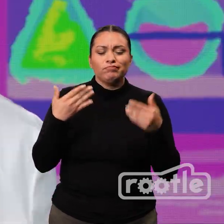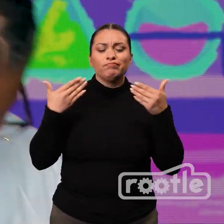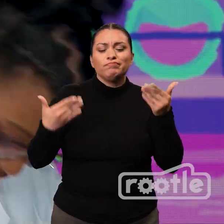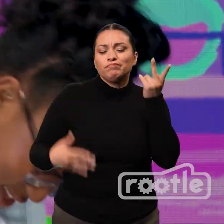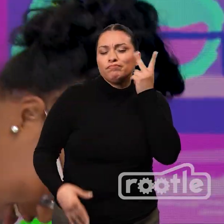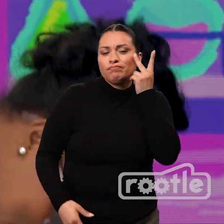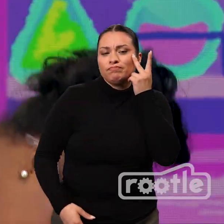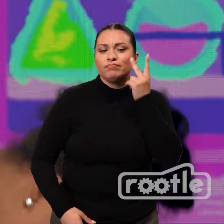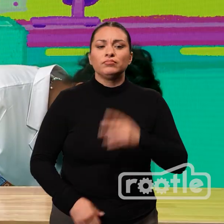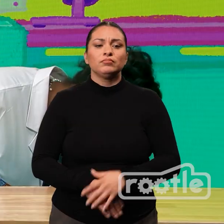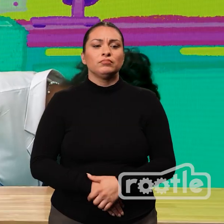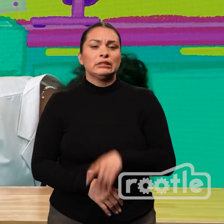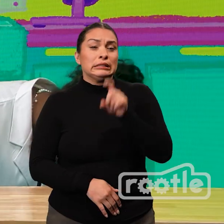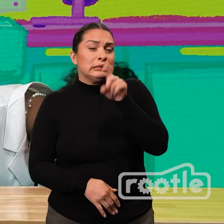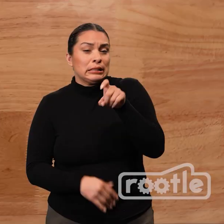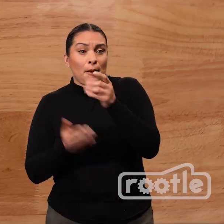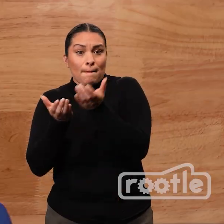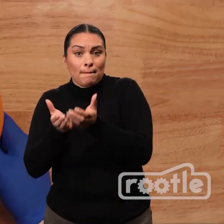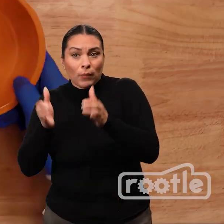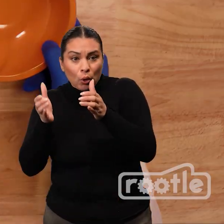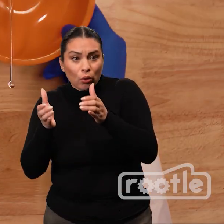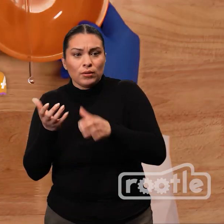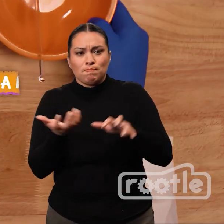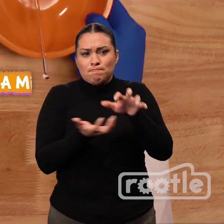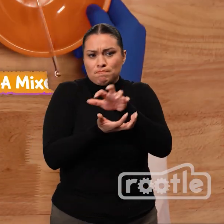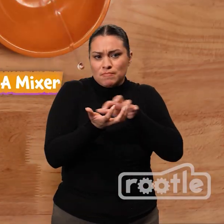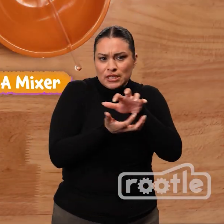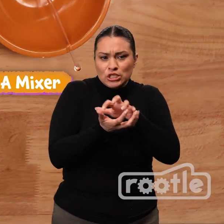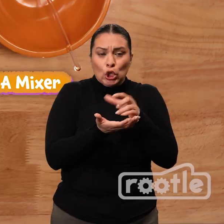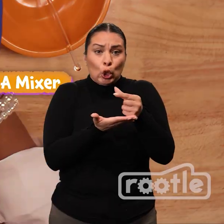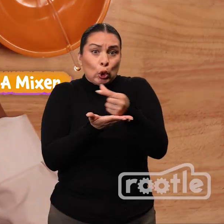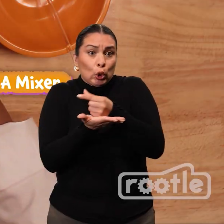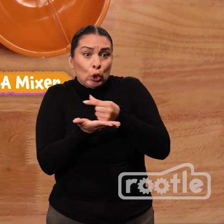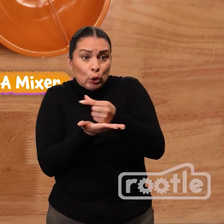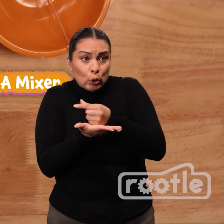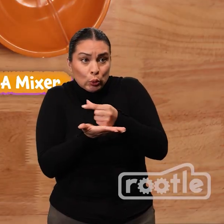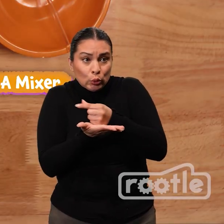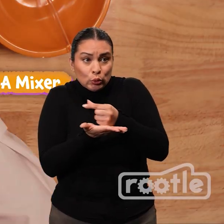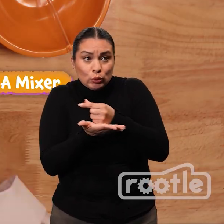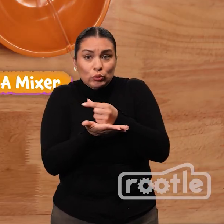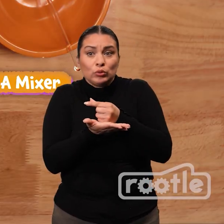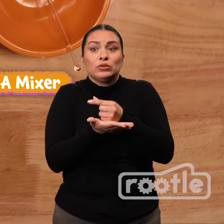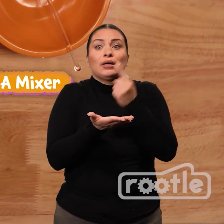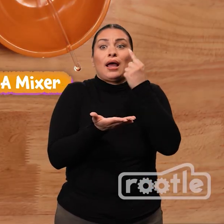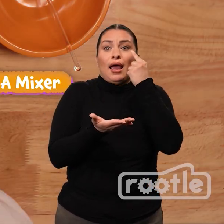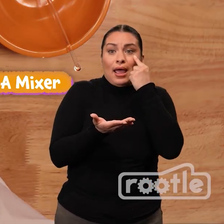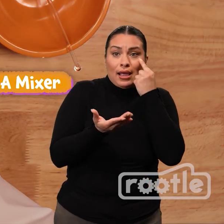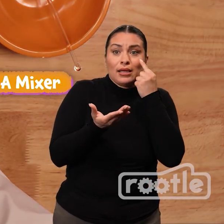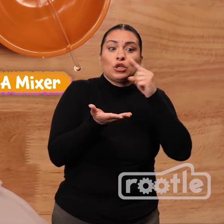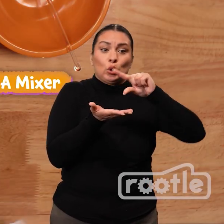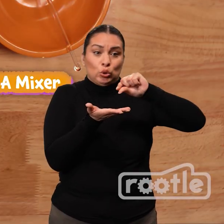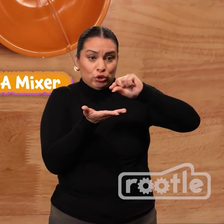Now, let's see. We need a bowl and a mixer, glue, eye solution, baking